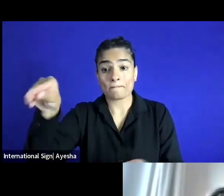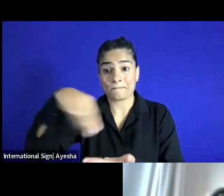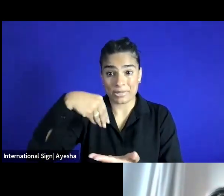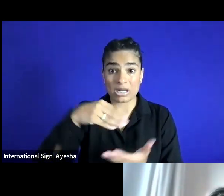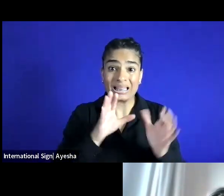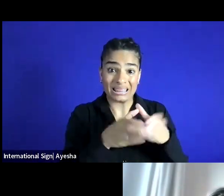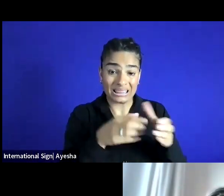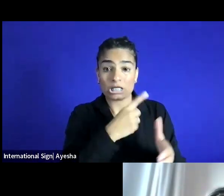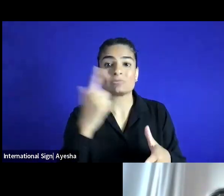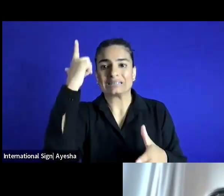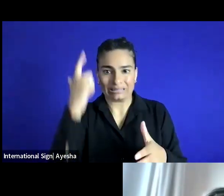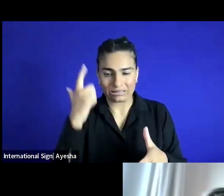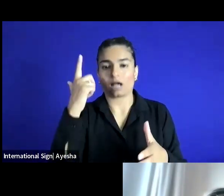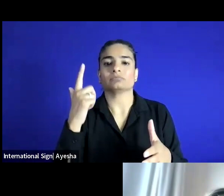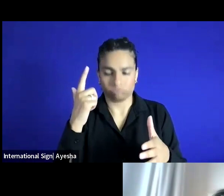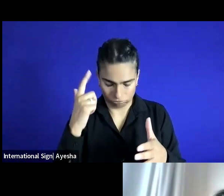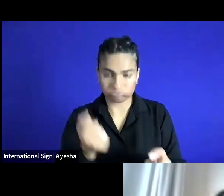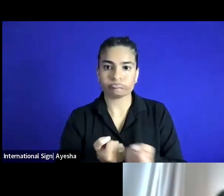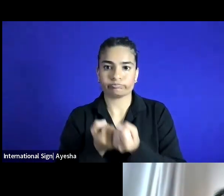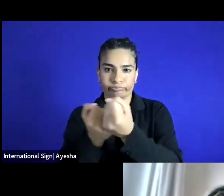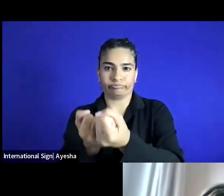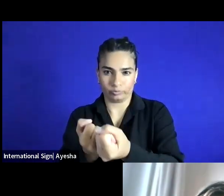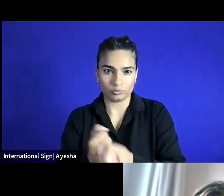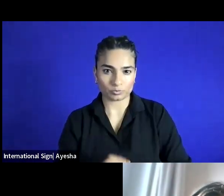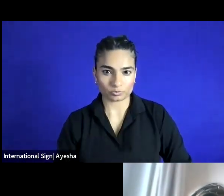And we're trying to get, Janine as well to confirm,